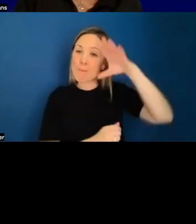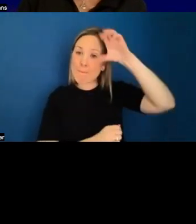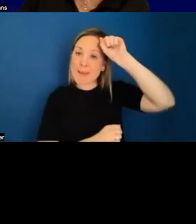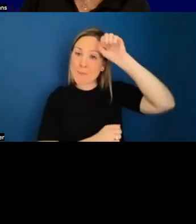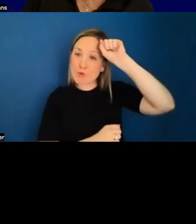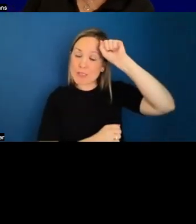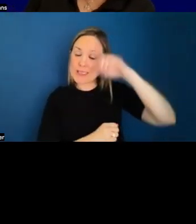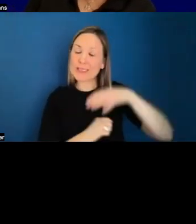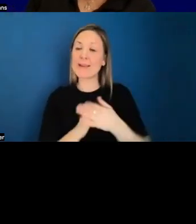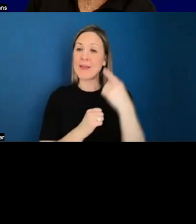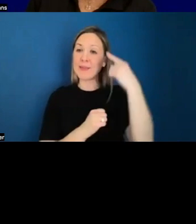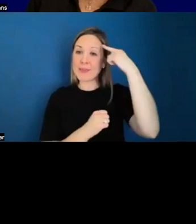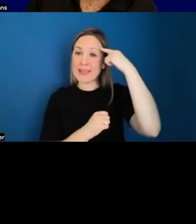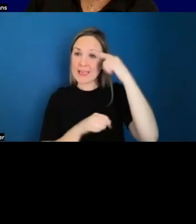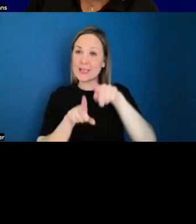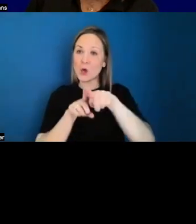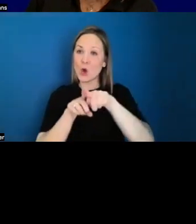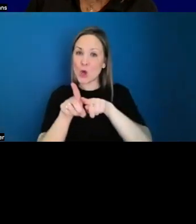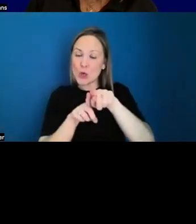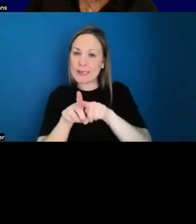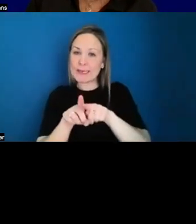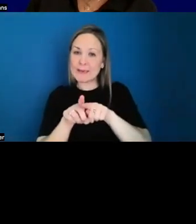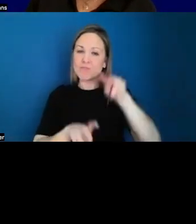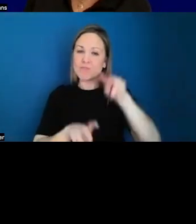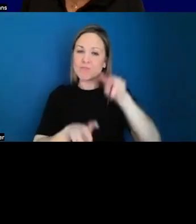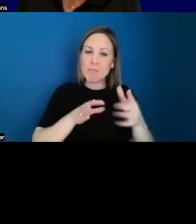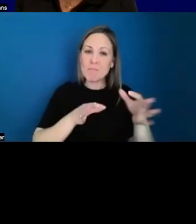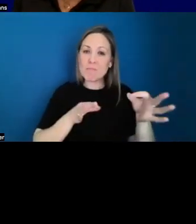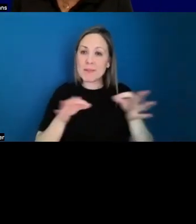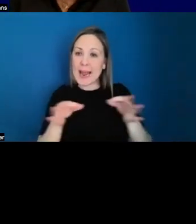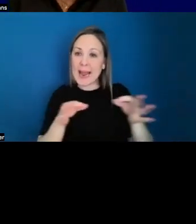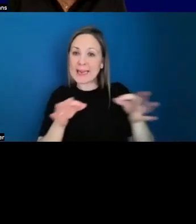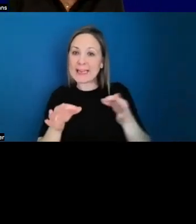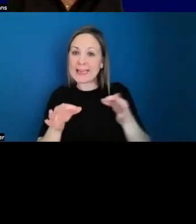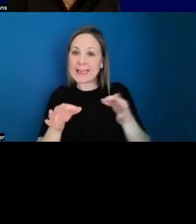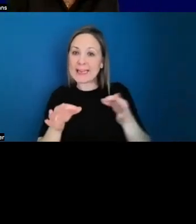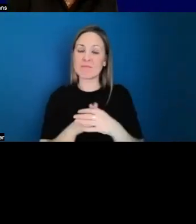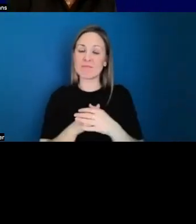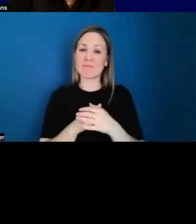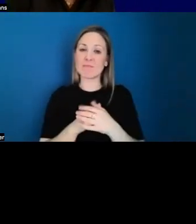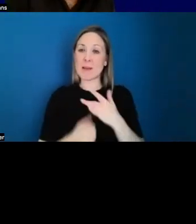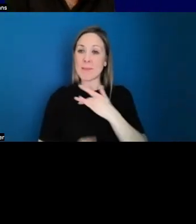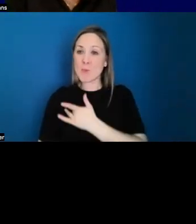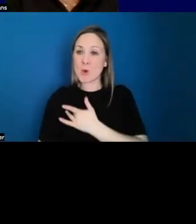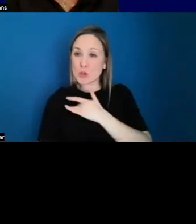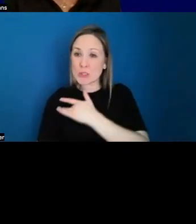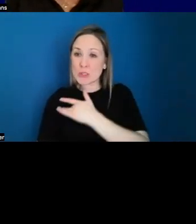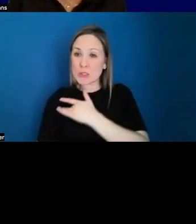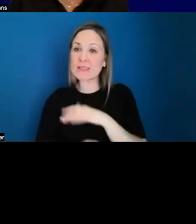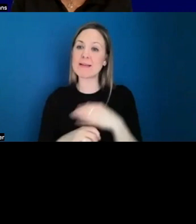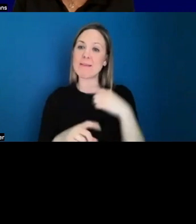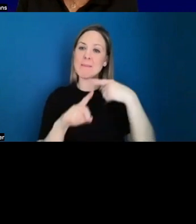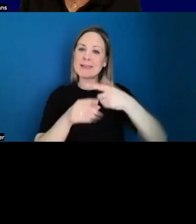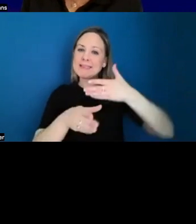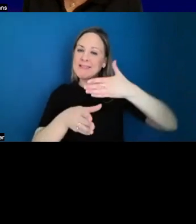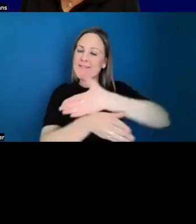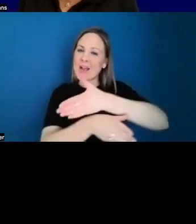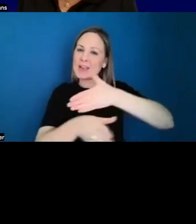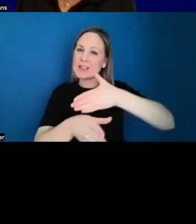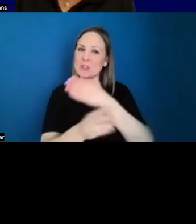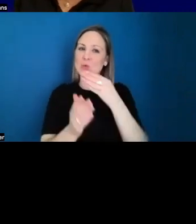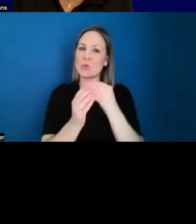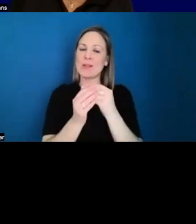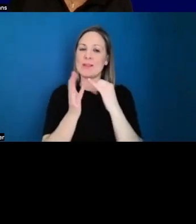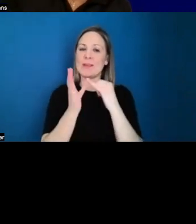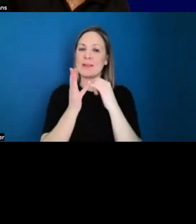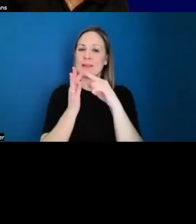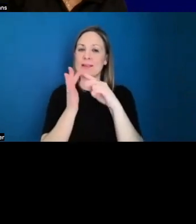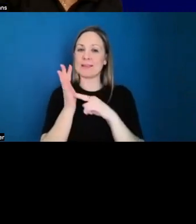learning, judgment, planning, reasoning, emotions and functions related to senses.